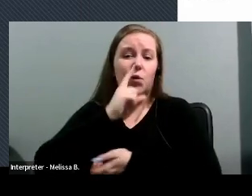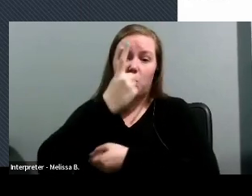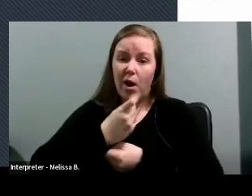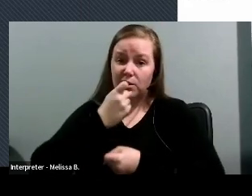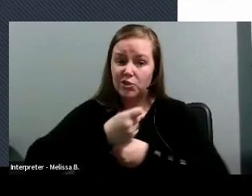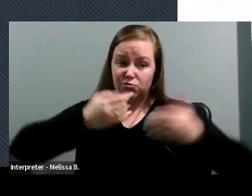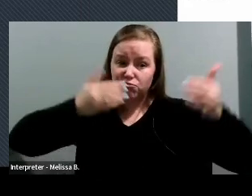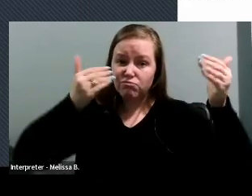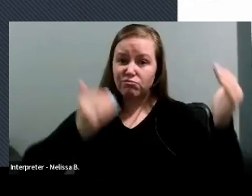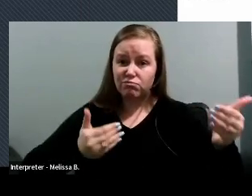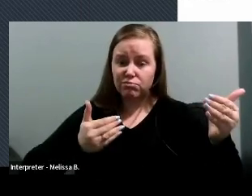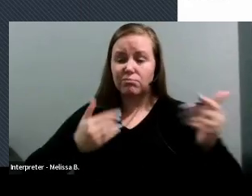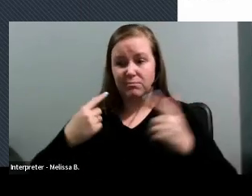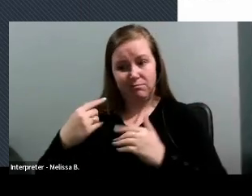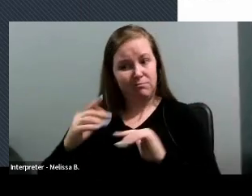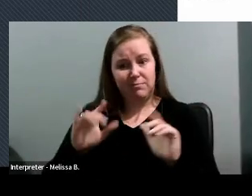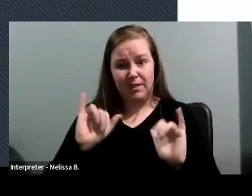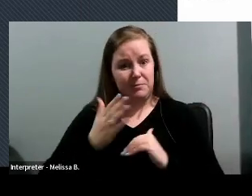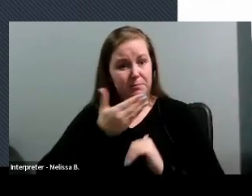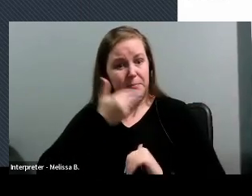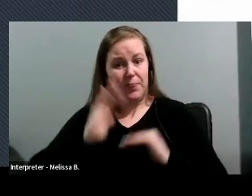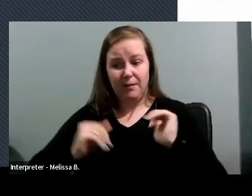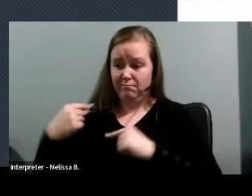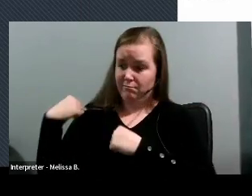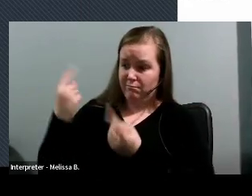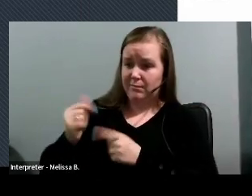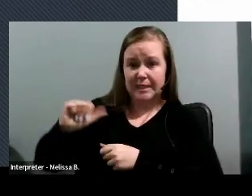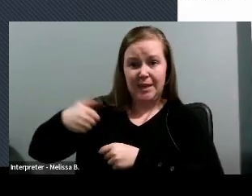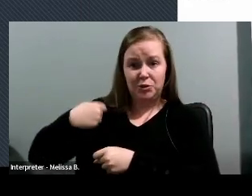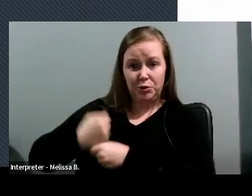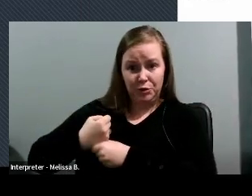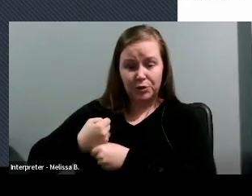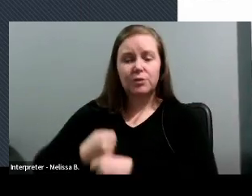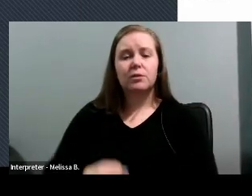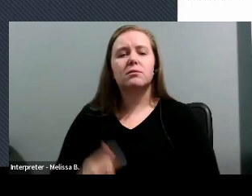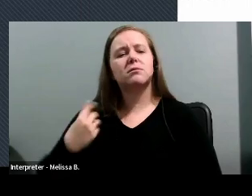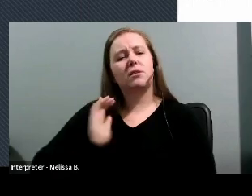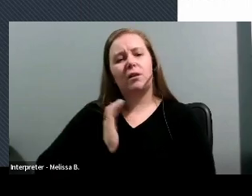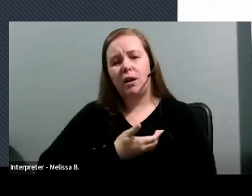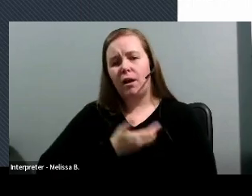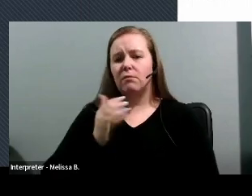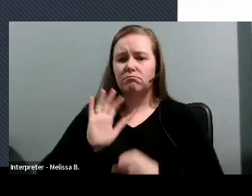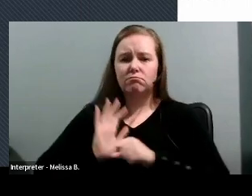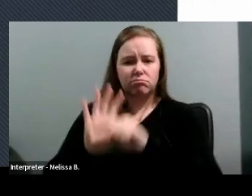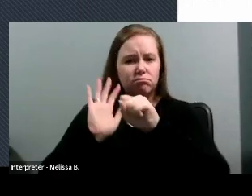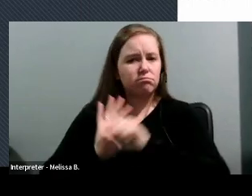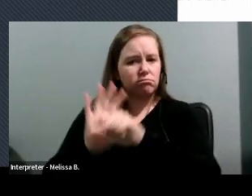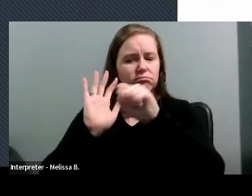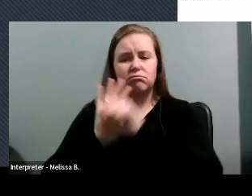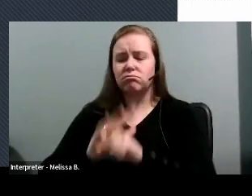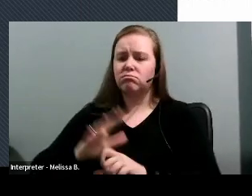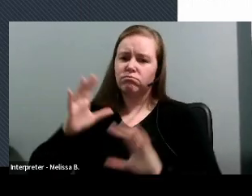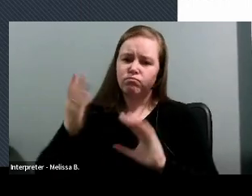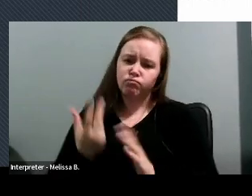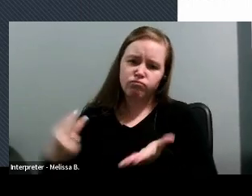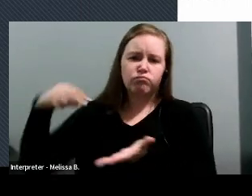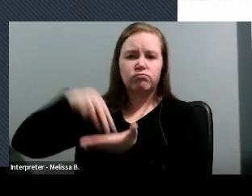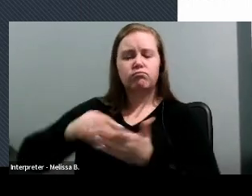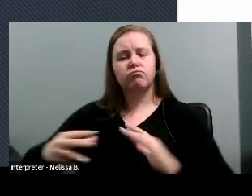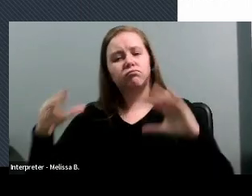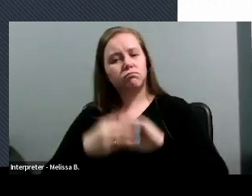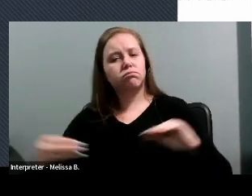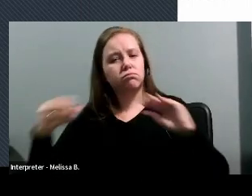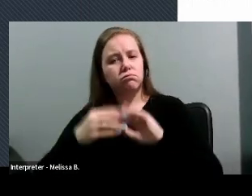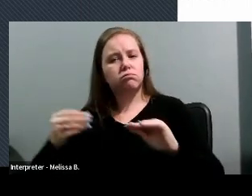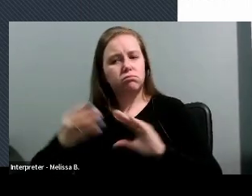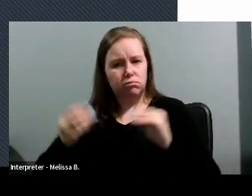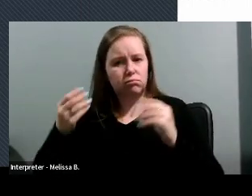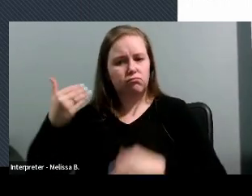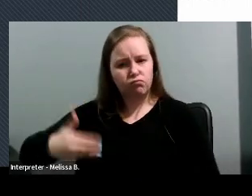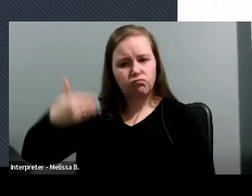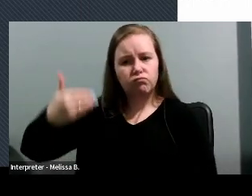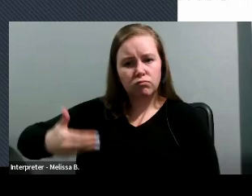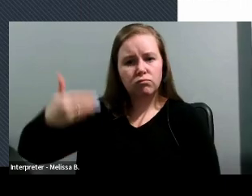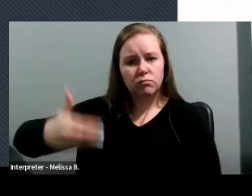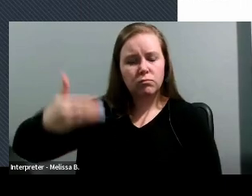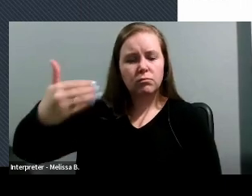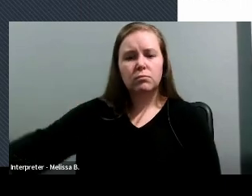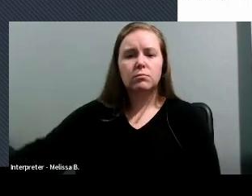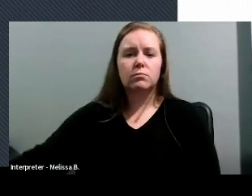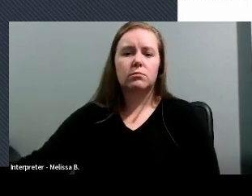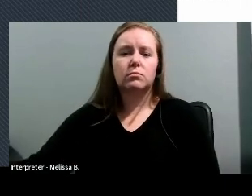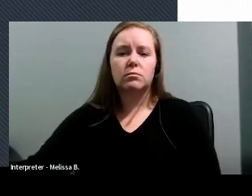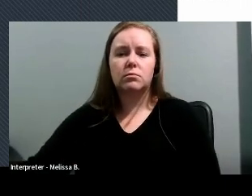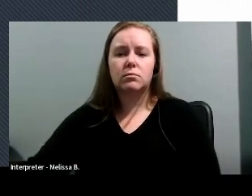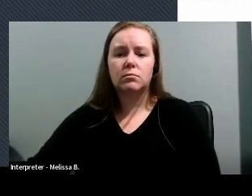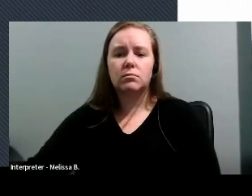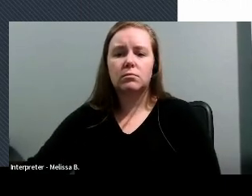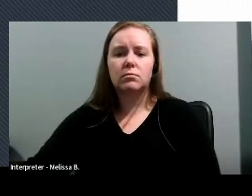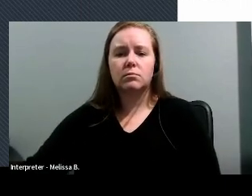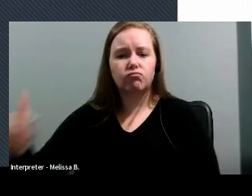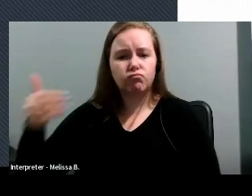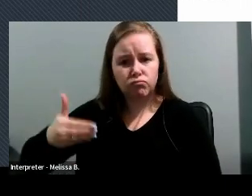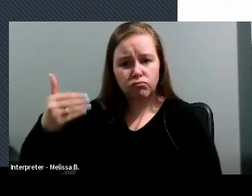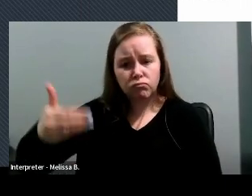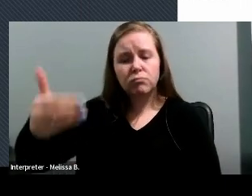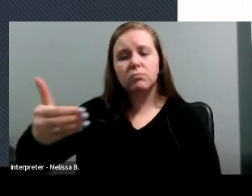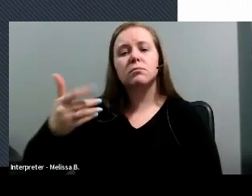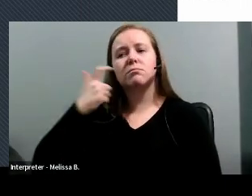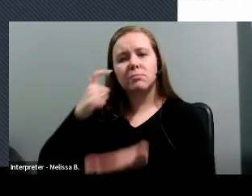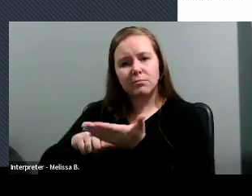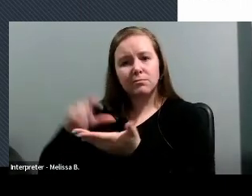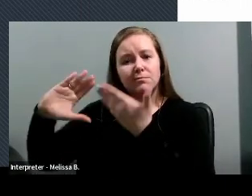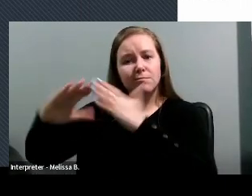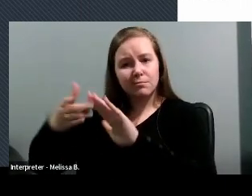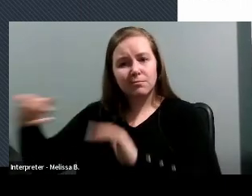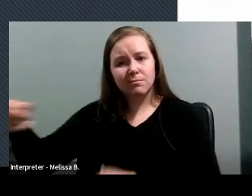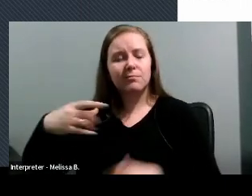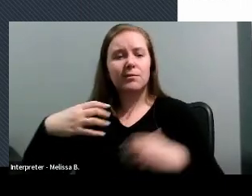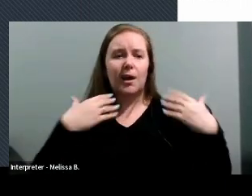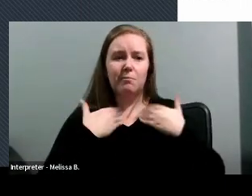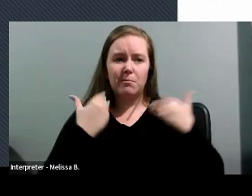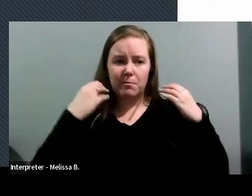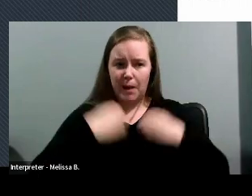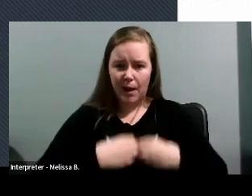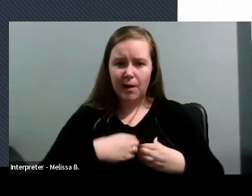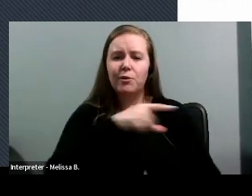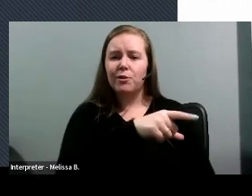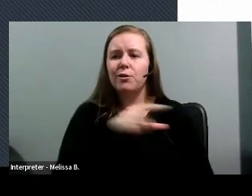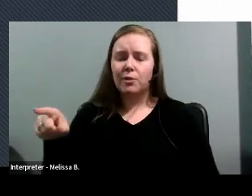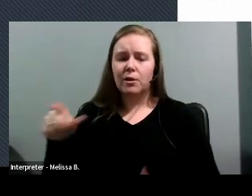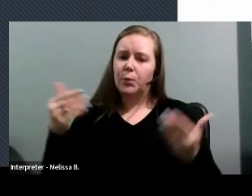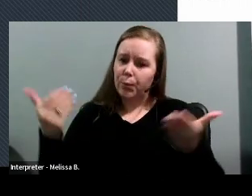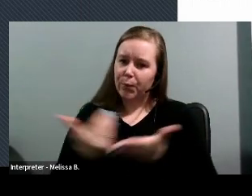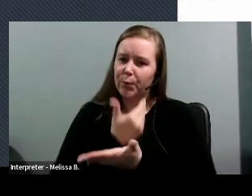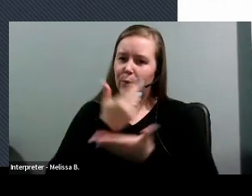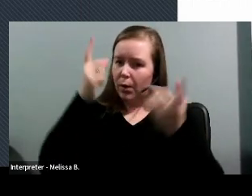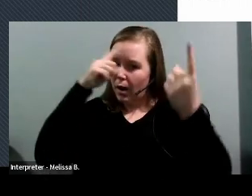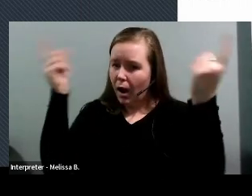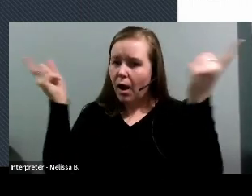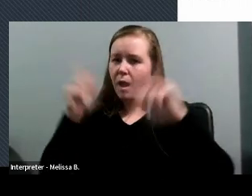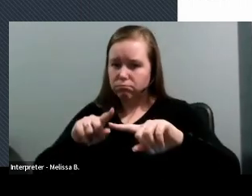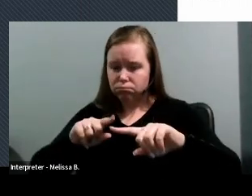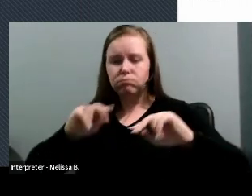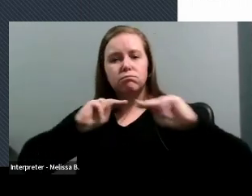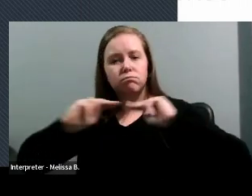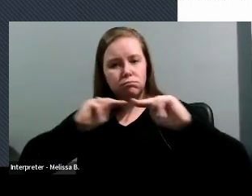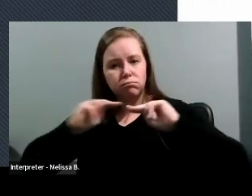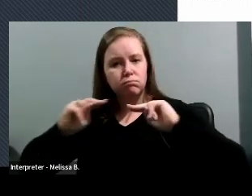Melissa Wong (she/her), SPT: And, and through ongoing advocacy that we've been doing, many deputations throughout the years, we also saw that, the city, and the mayor was able to, get a new deal negotiated, and that meant that the city was in a better financial position.